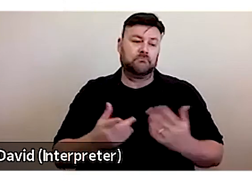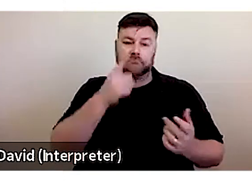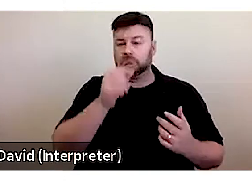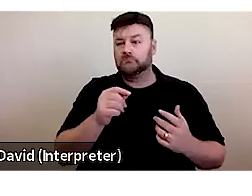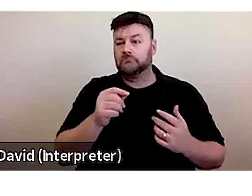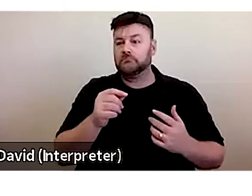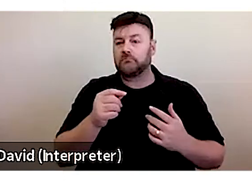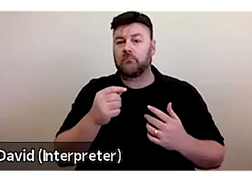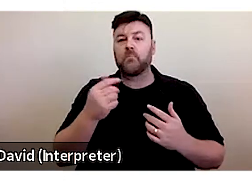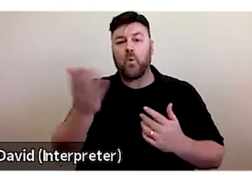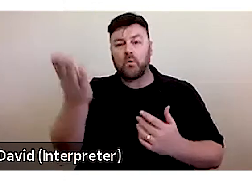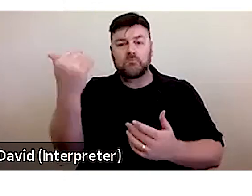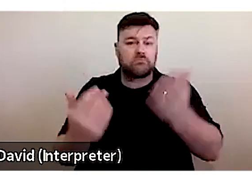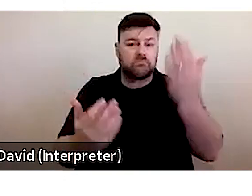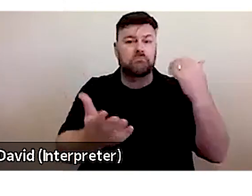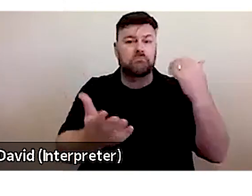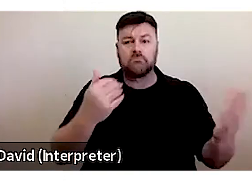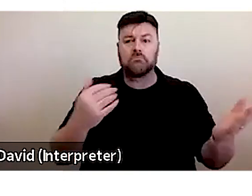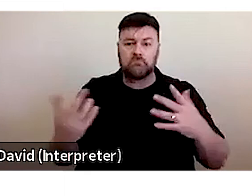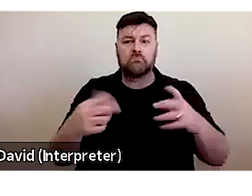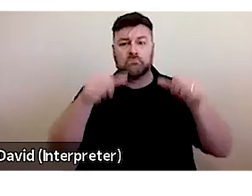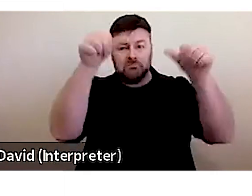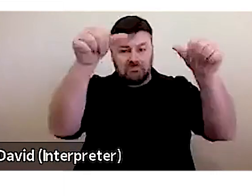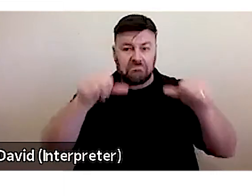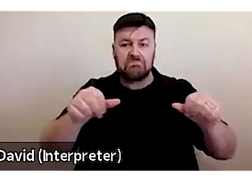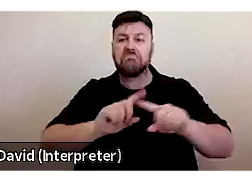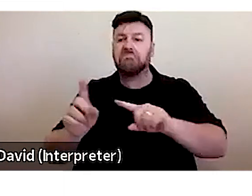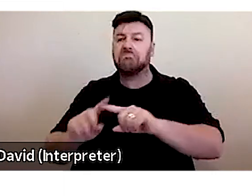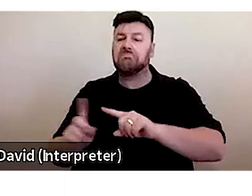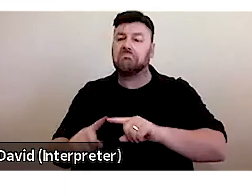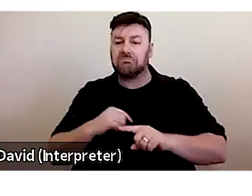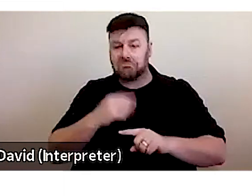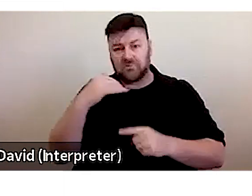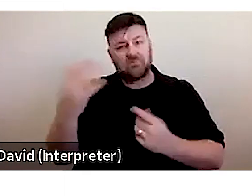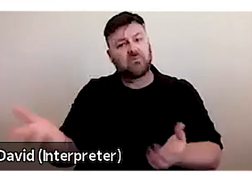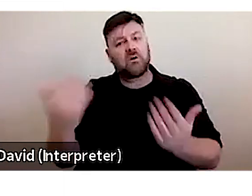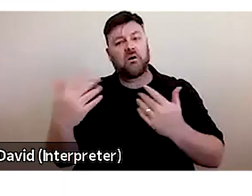people can get to them and come in and see your staff.